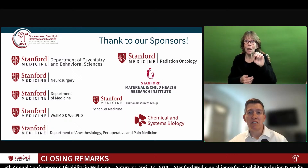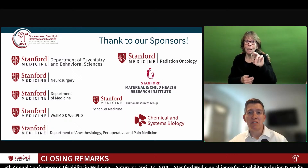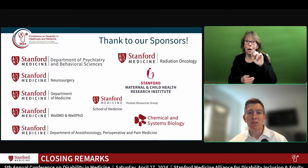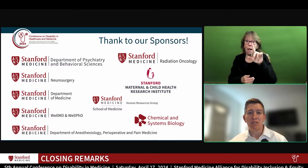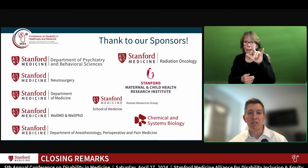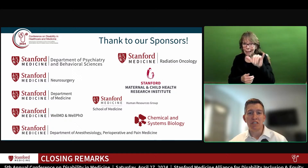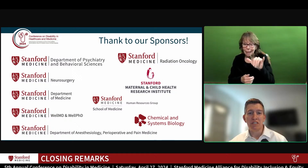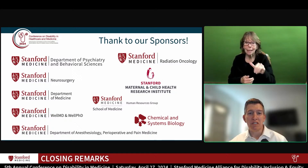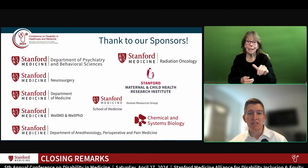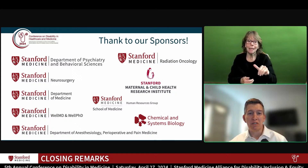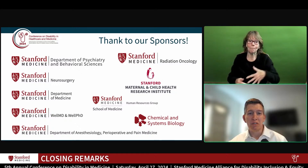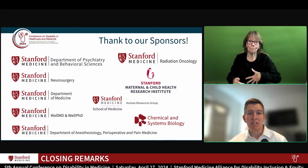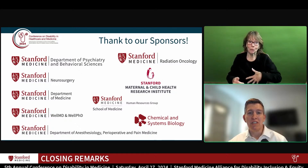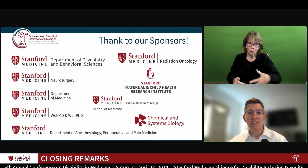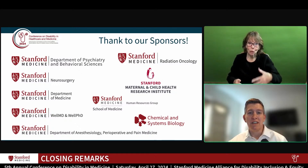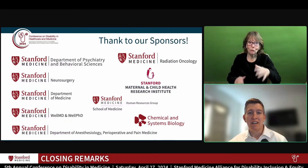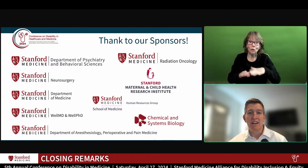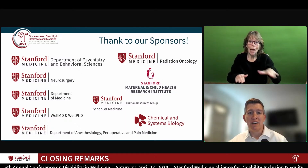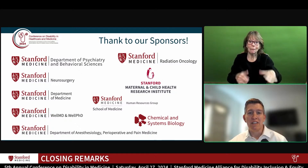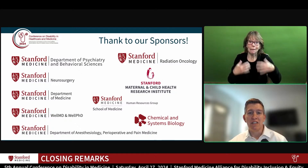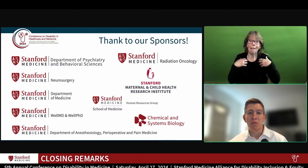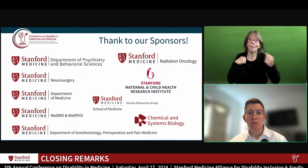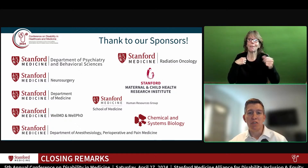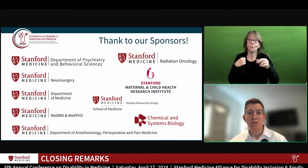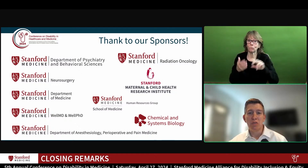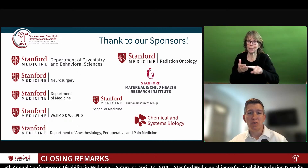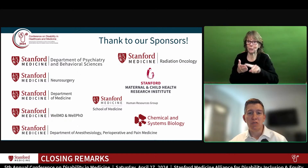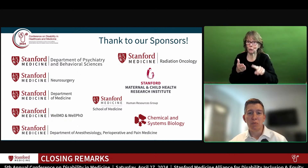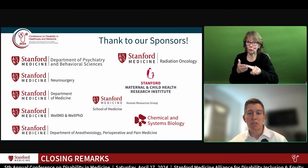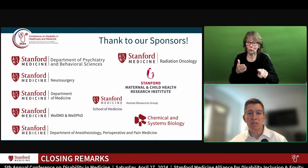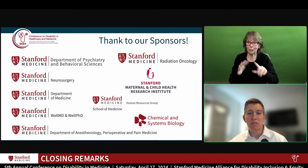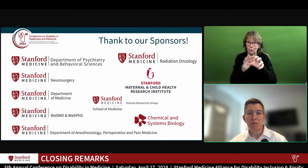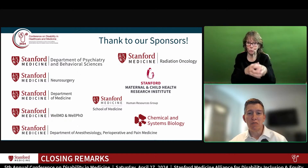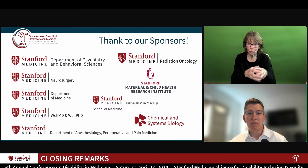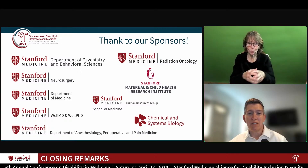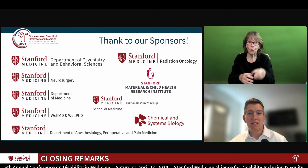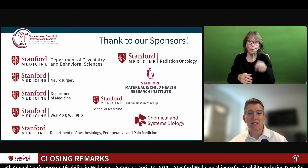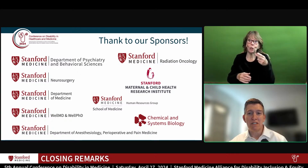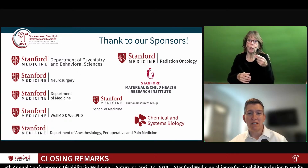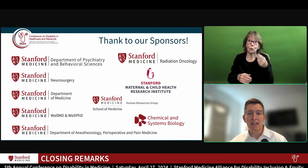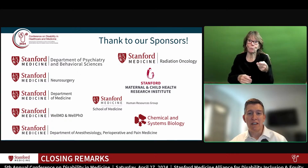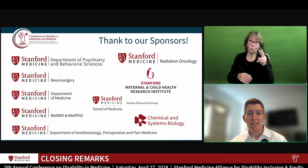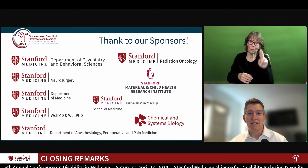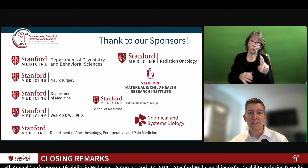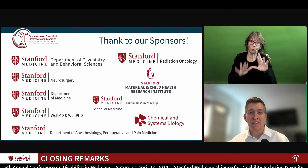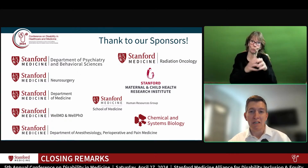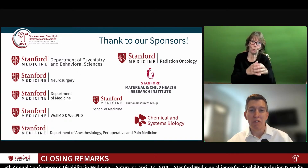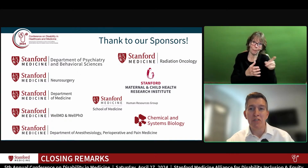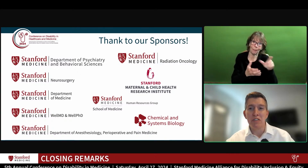Health Research Institute. The Human Resources Group at the School of Medicine, and Chemical